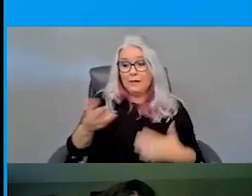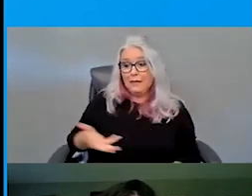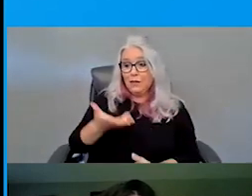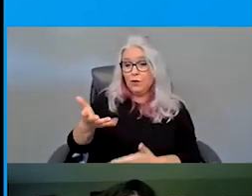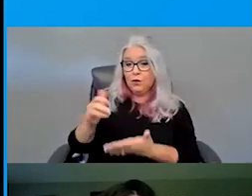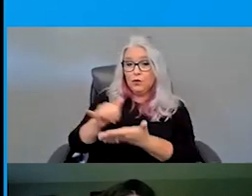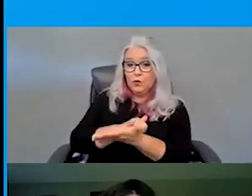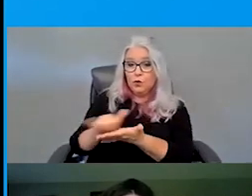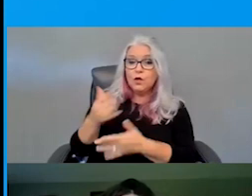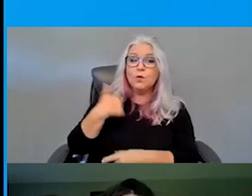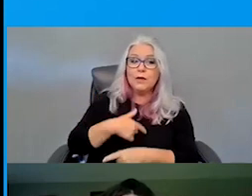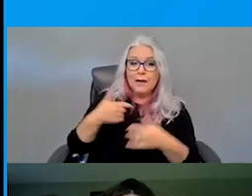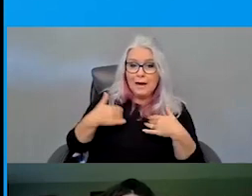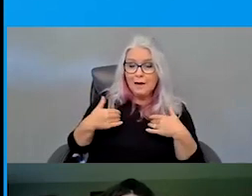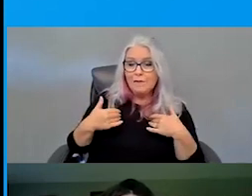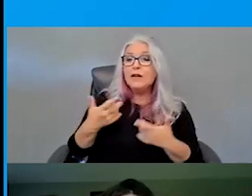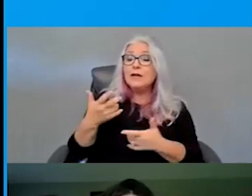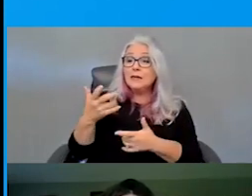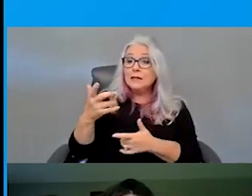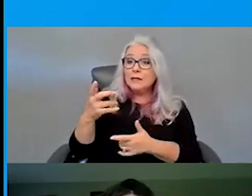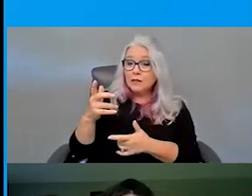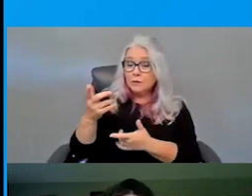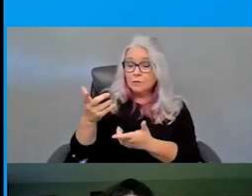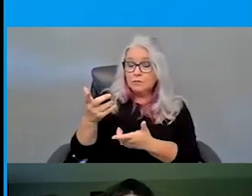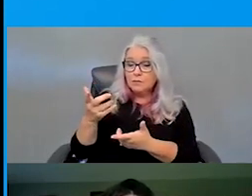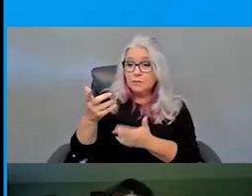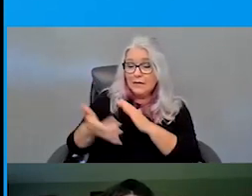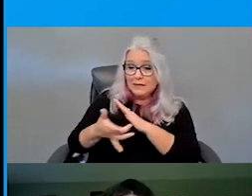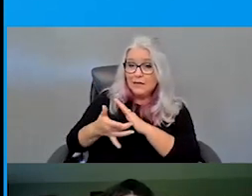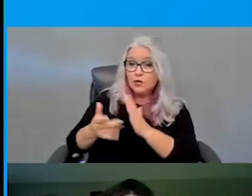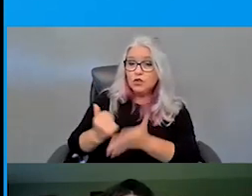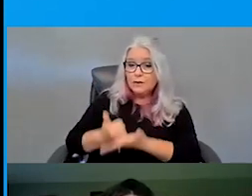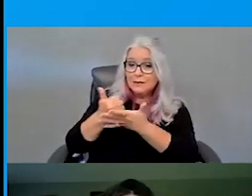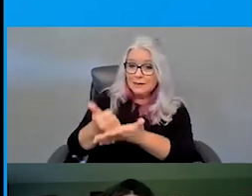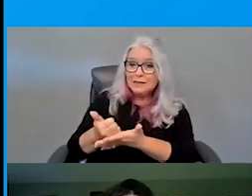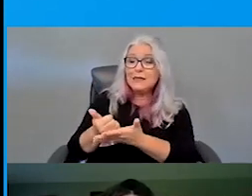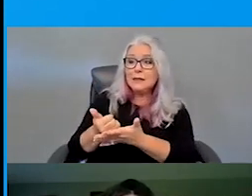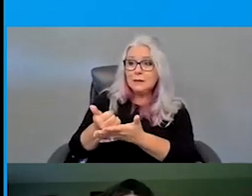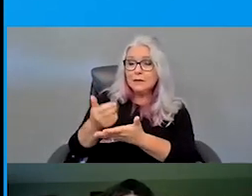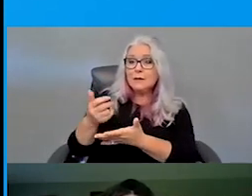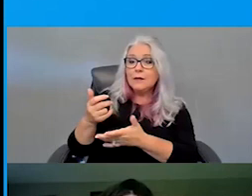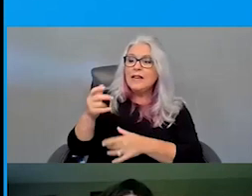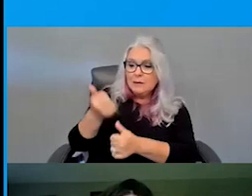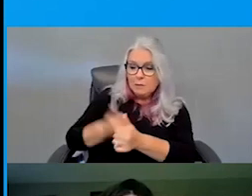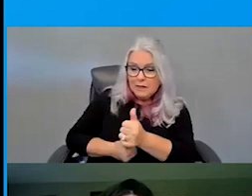individuals with disabilities or trade. You can find that through websites. Each state has those programs whereby